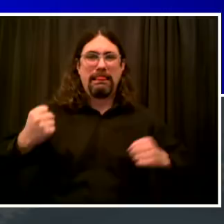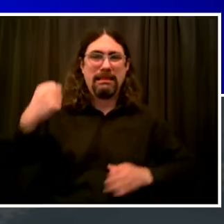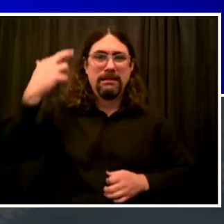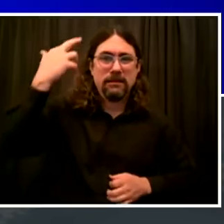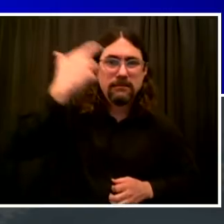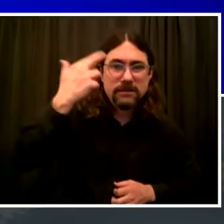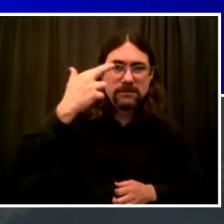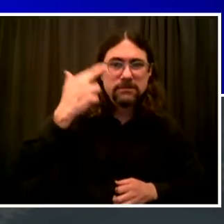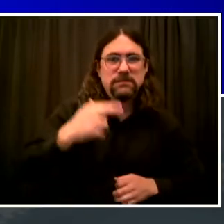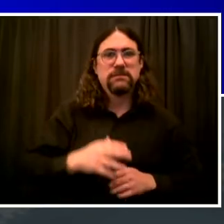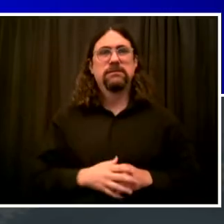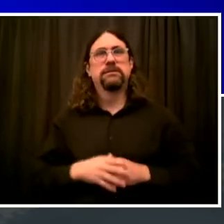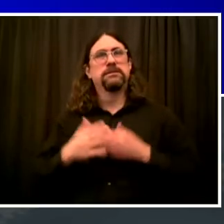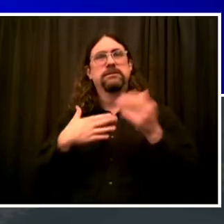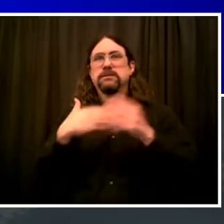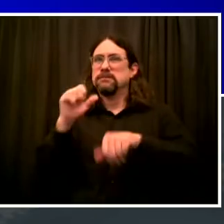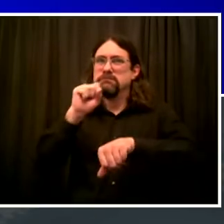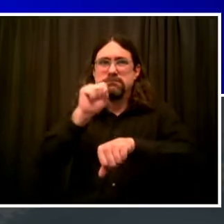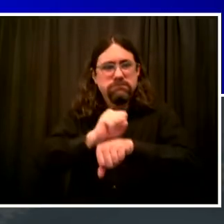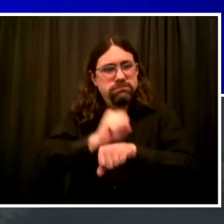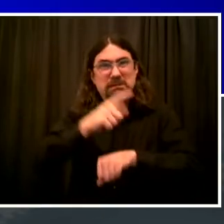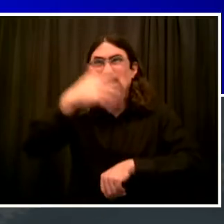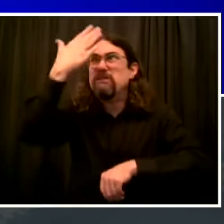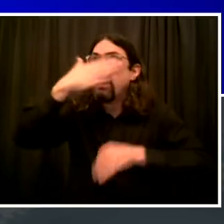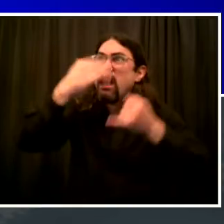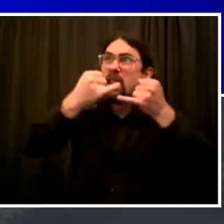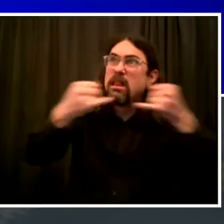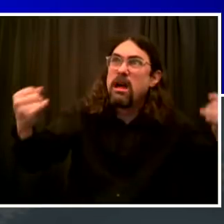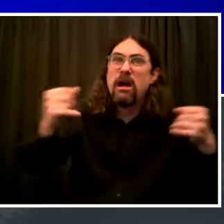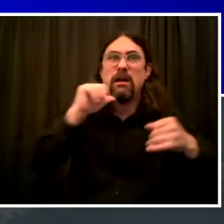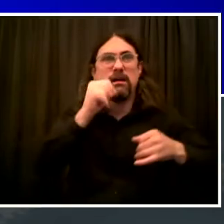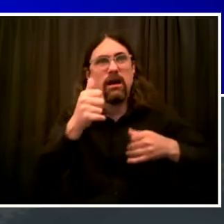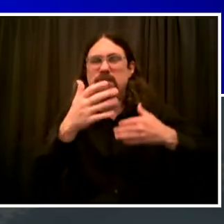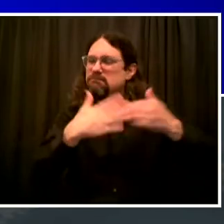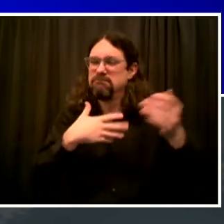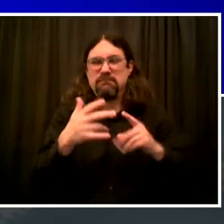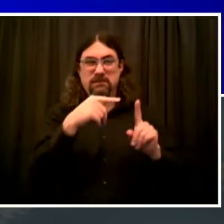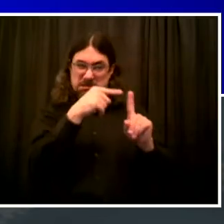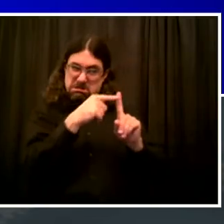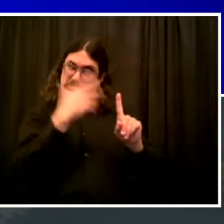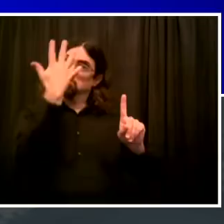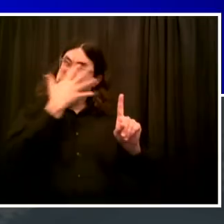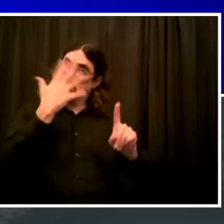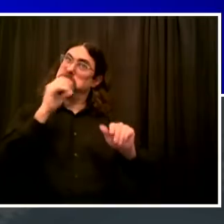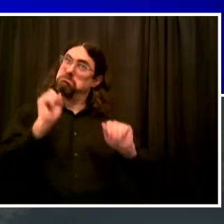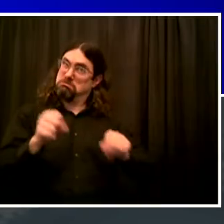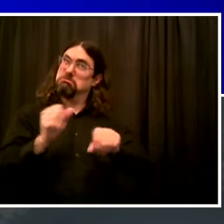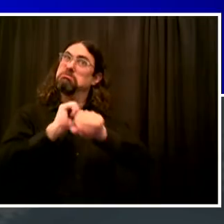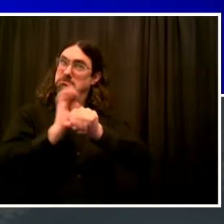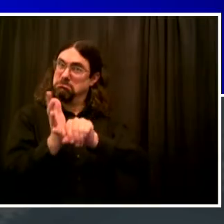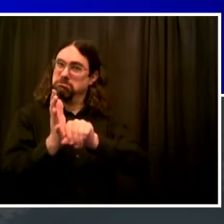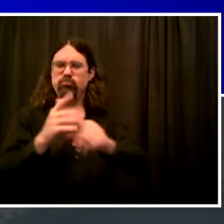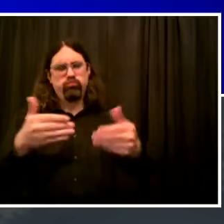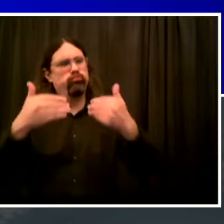IS EVEN IF YOU ARE NOT DEOLR, EVEN IF YOU DON'T HAVE THE PRE-EXISTING CONDITIONS, IF YOU HAVE THE SYMPTOMS, WE WANT TO SEE YOU GET TESTED.